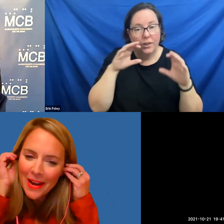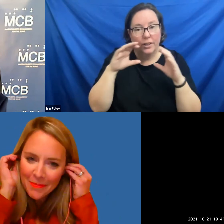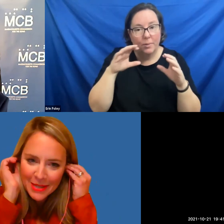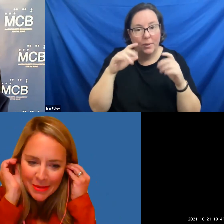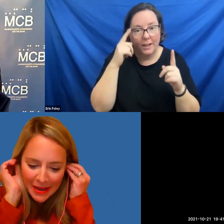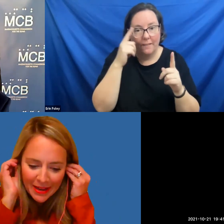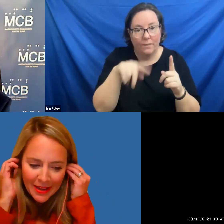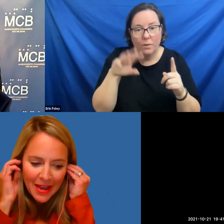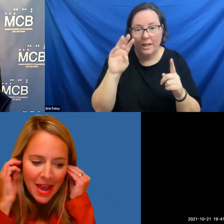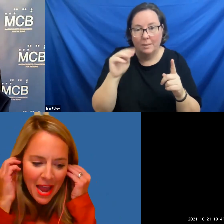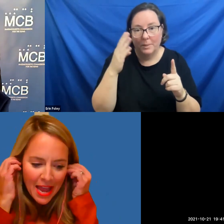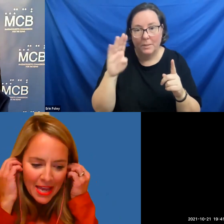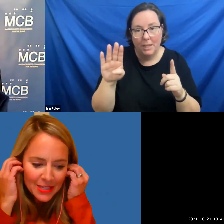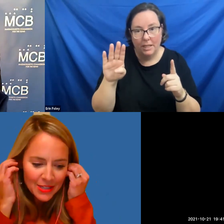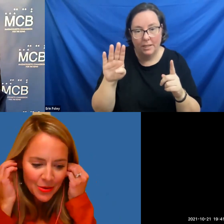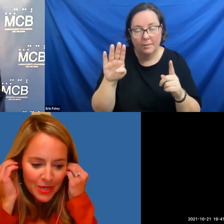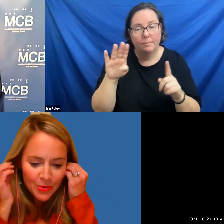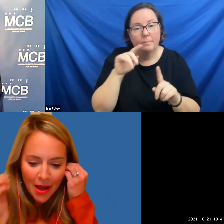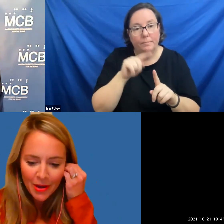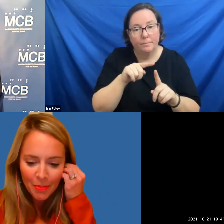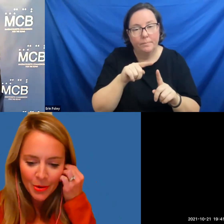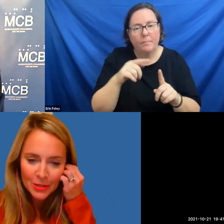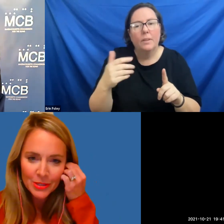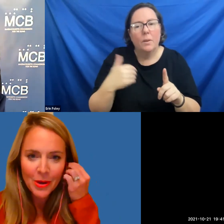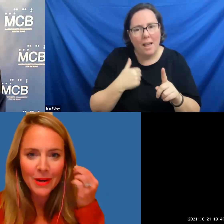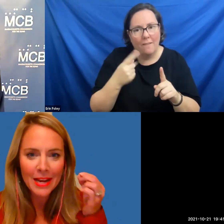for MCB and we do have a couple of questions already